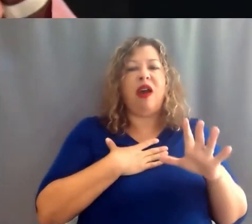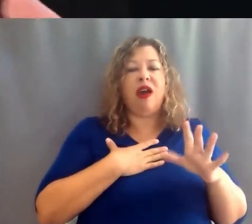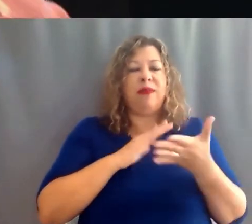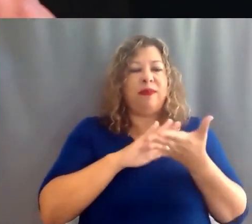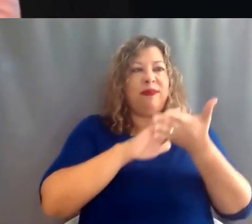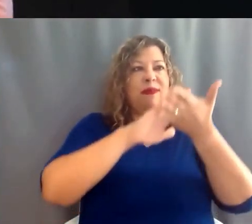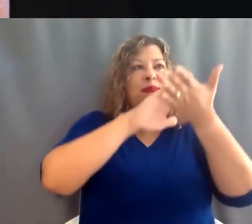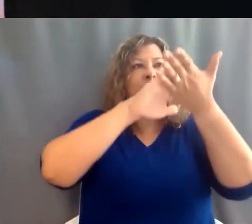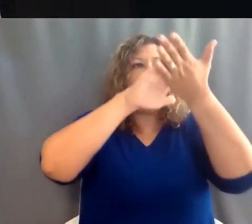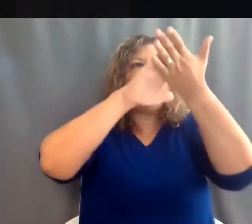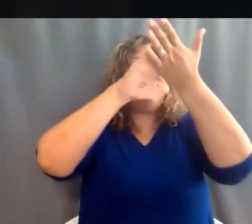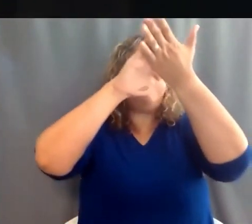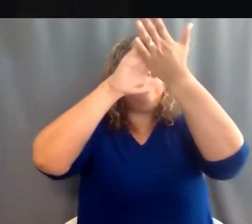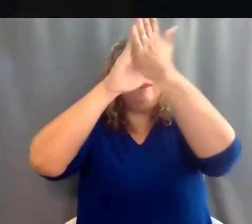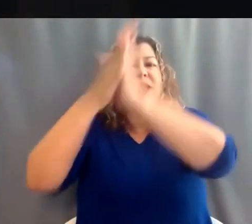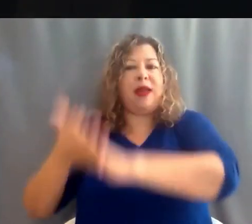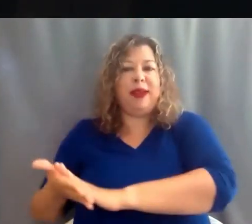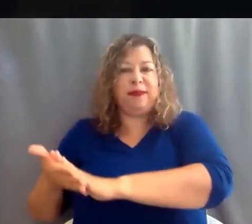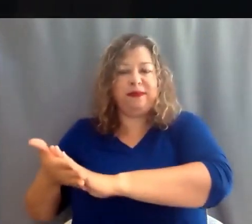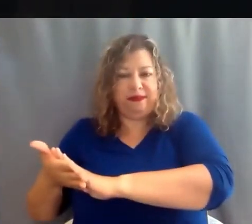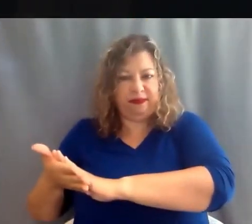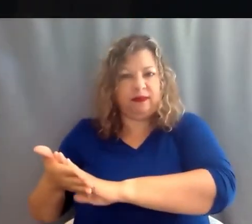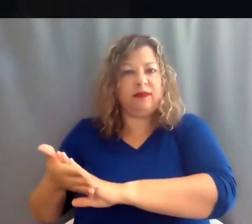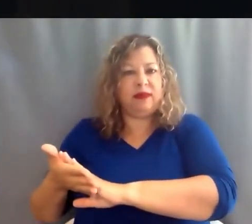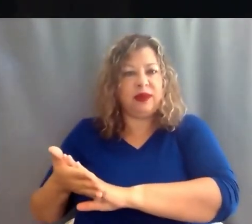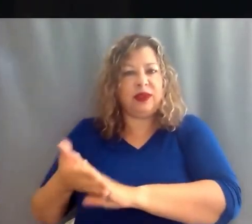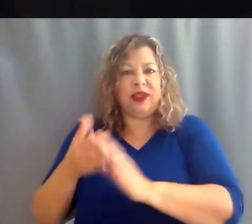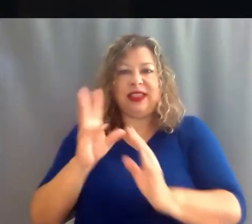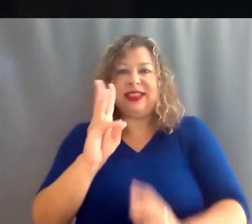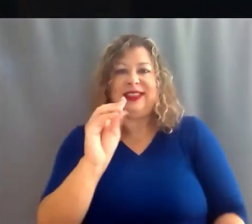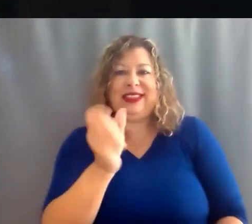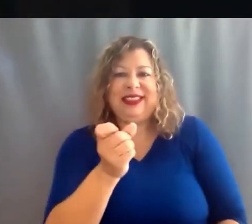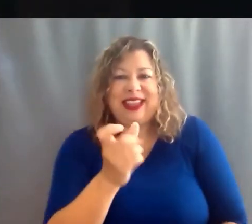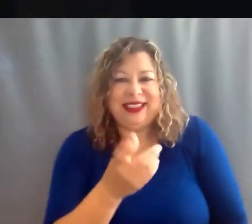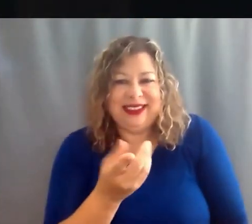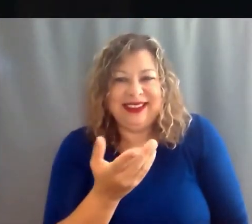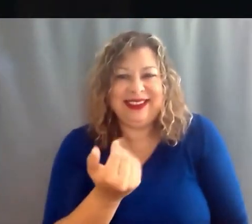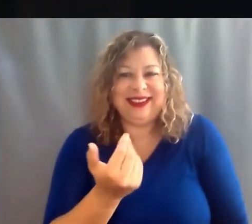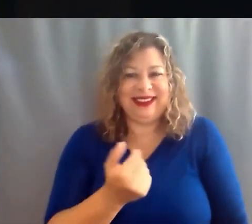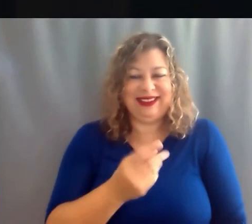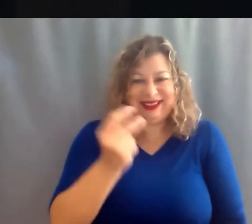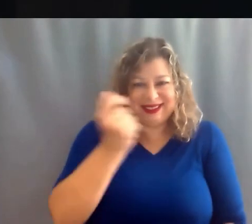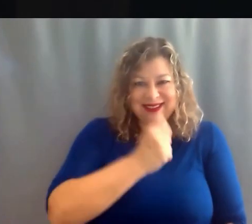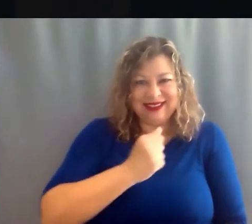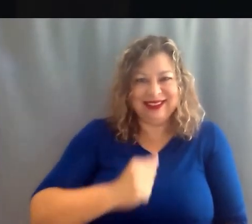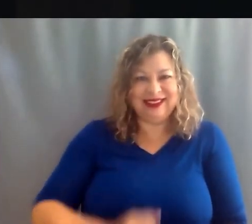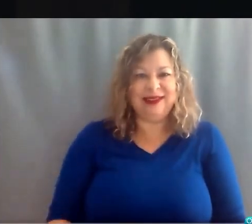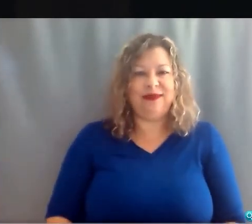Look. We have 60 seconds! To go. Sheesh! That went by quickly!